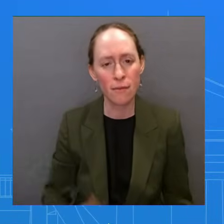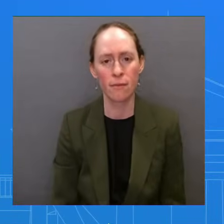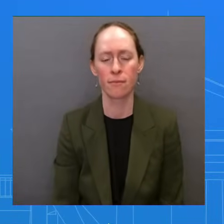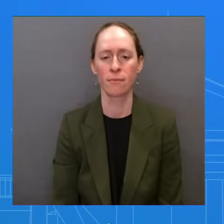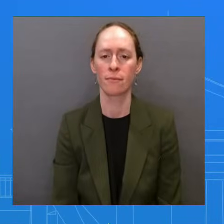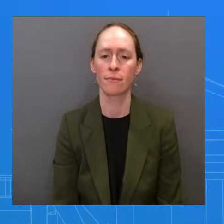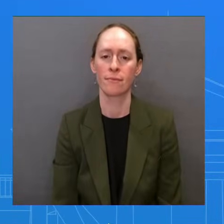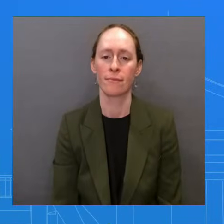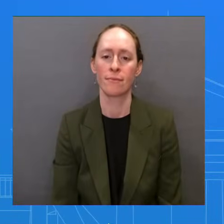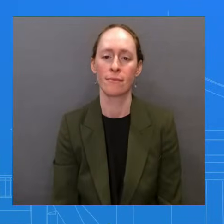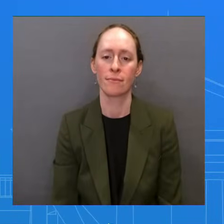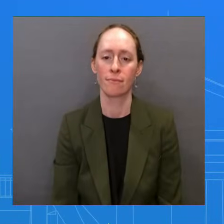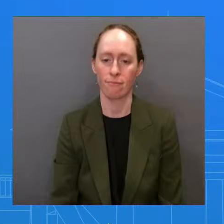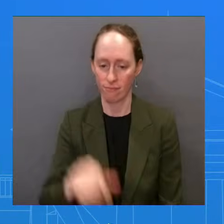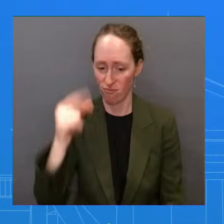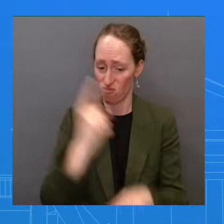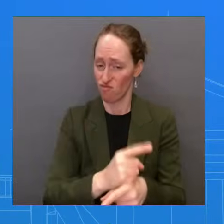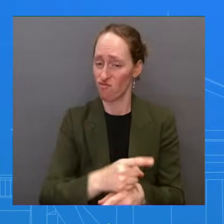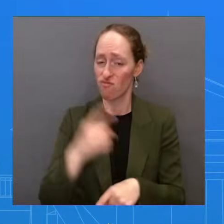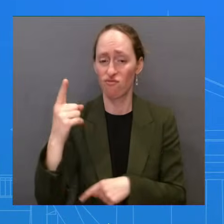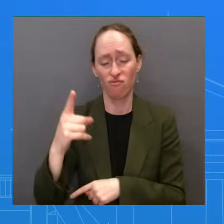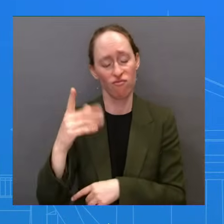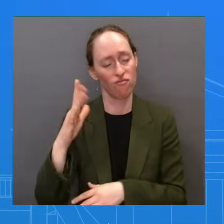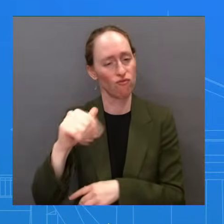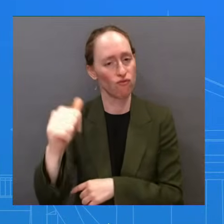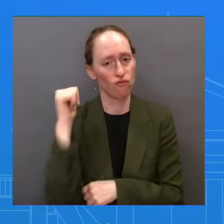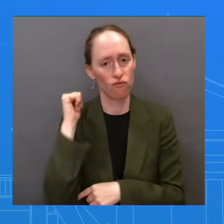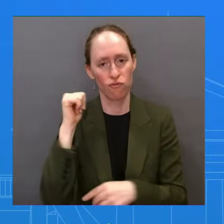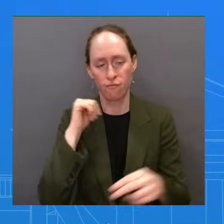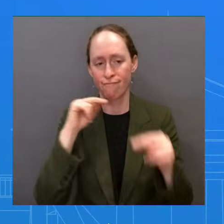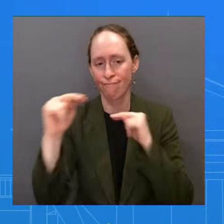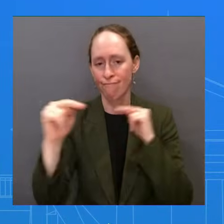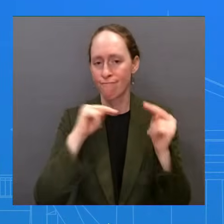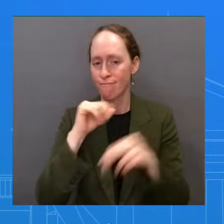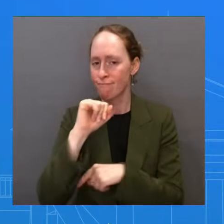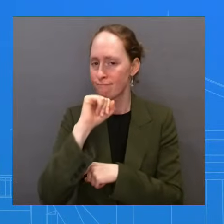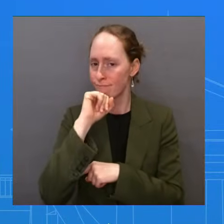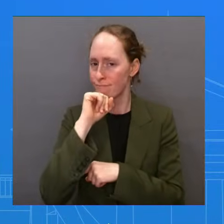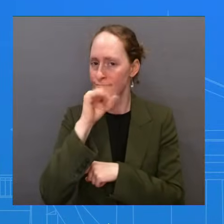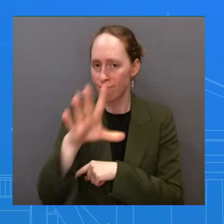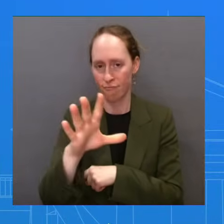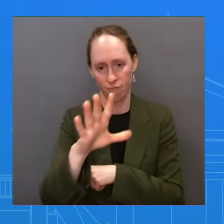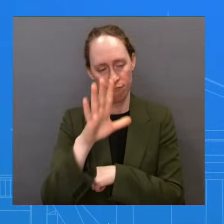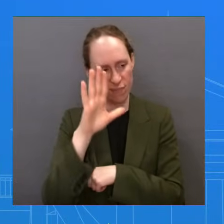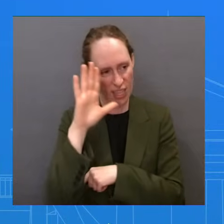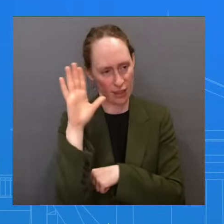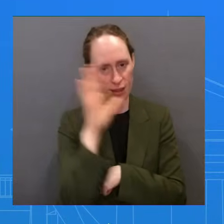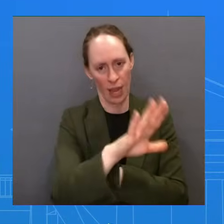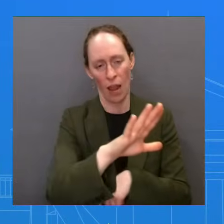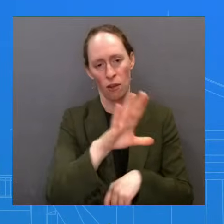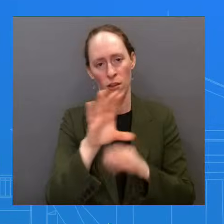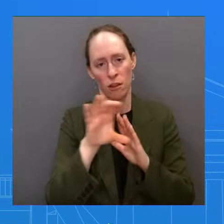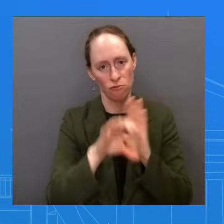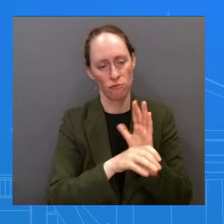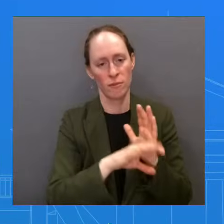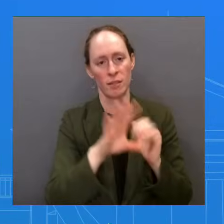This is Congress's constitutional duty. We'll continue to be very clear about that, as we have in the last several months. But he will have a conversation